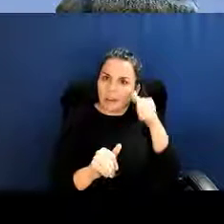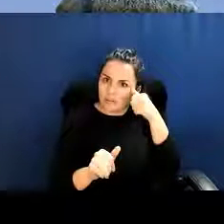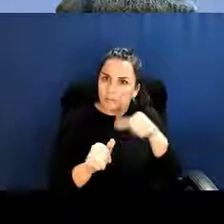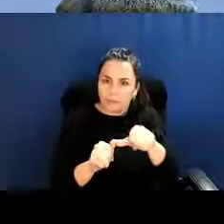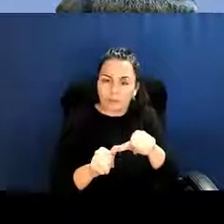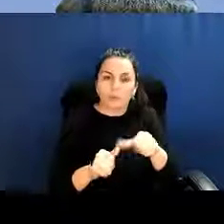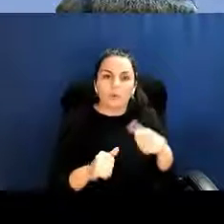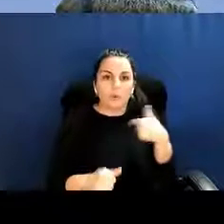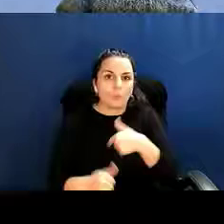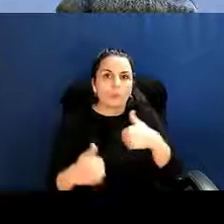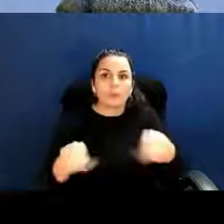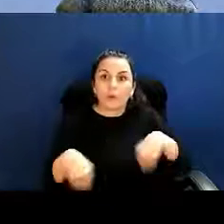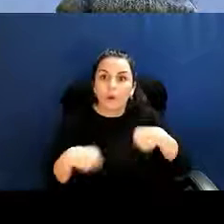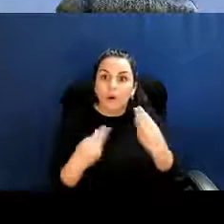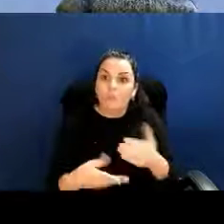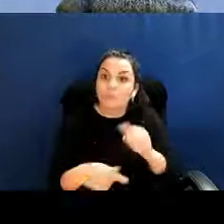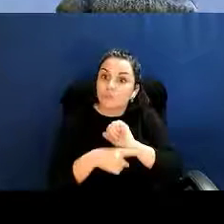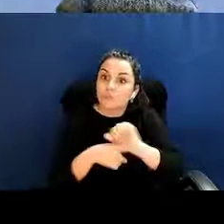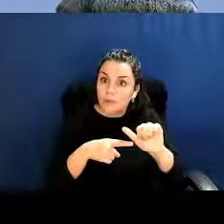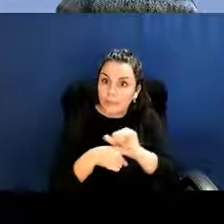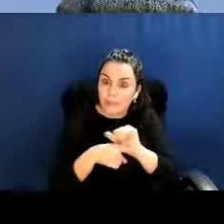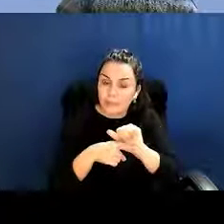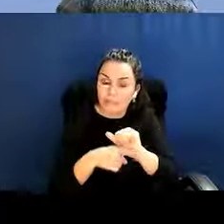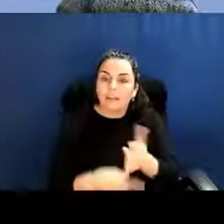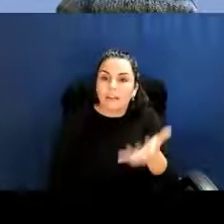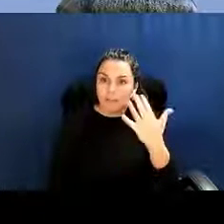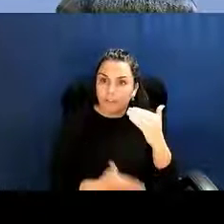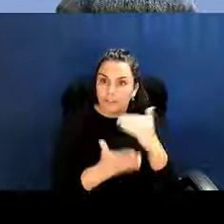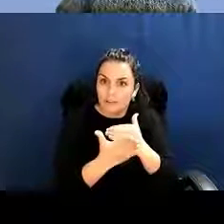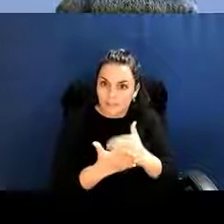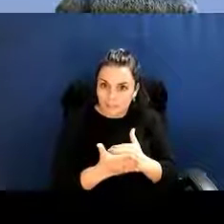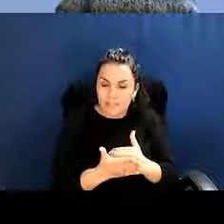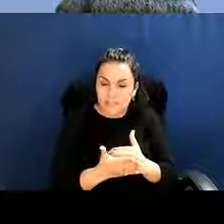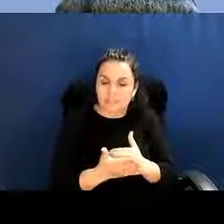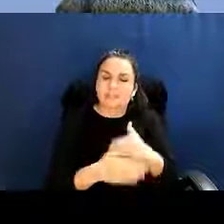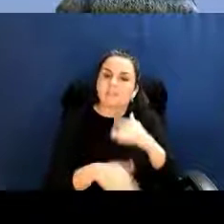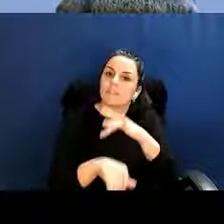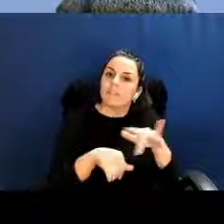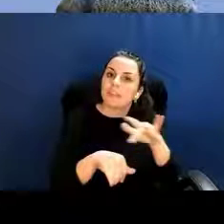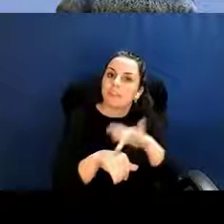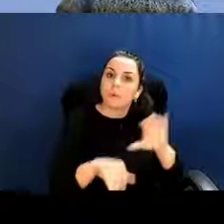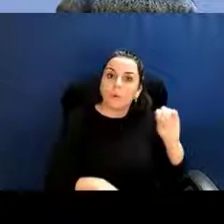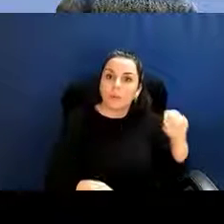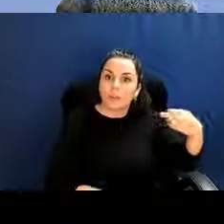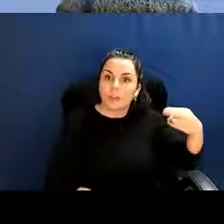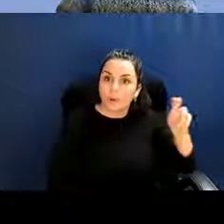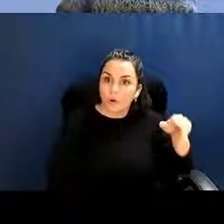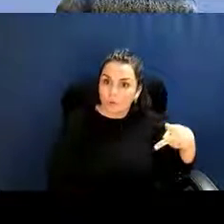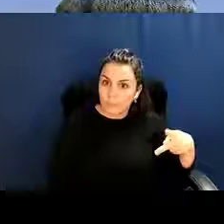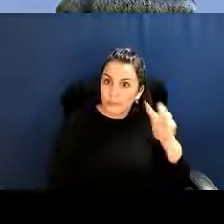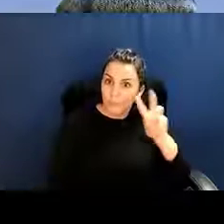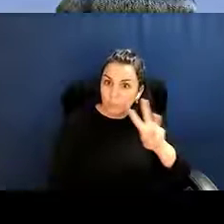it's a five lesson training that we have on the OHRP website. It's freely available to investigators and institutions.